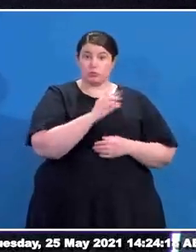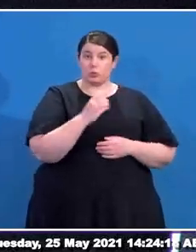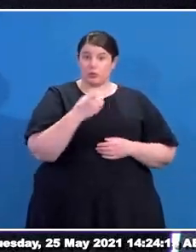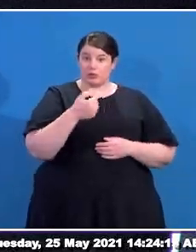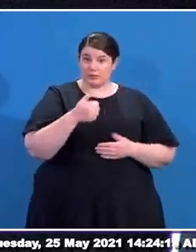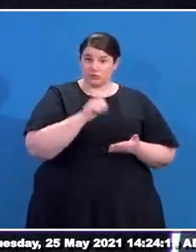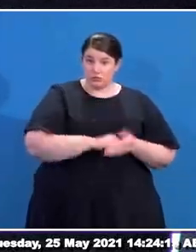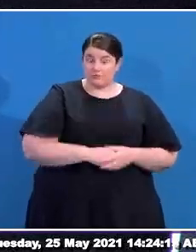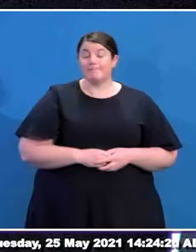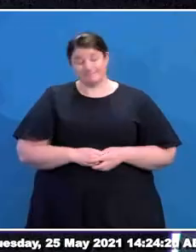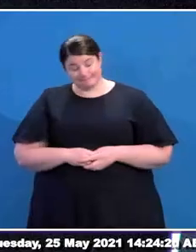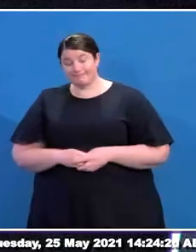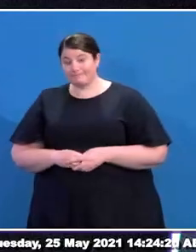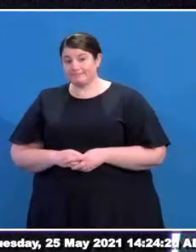That's correct.